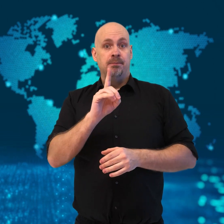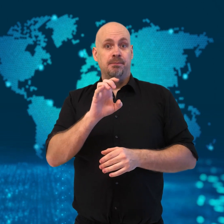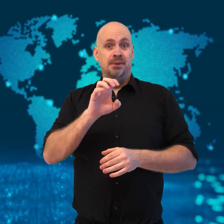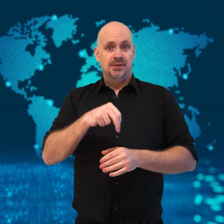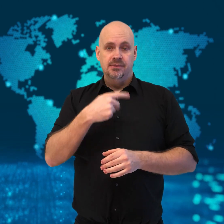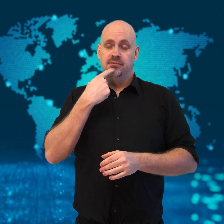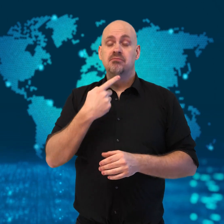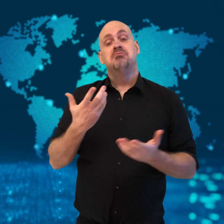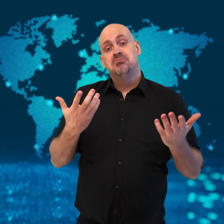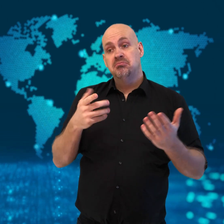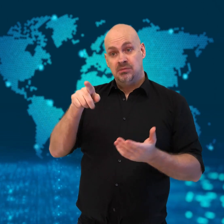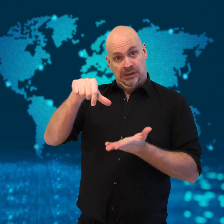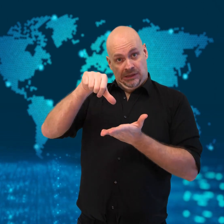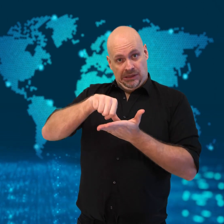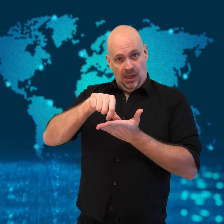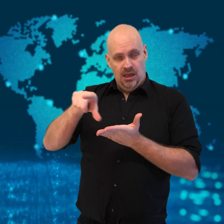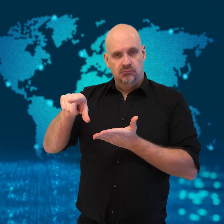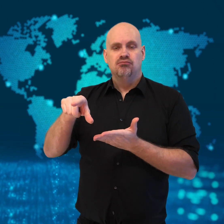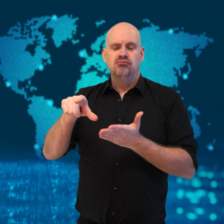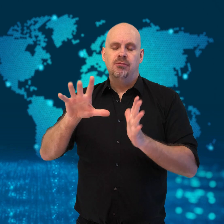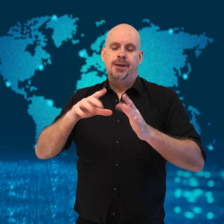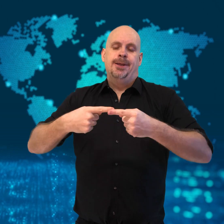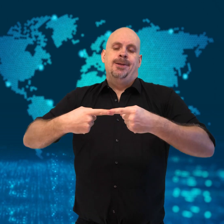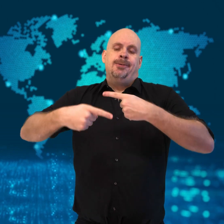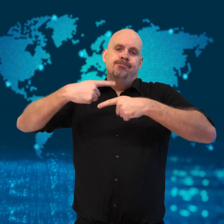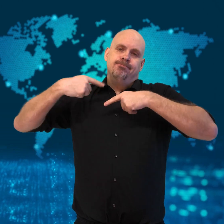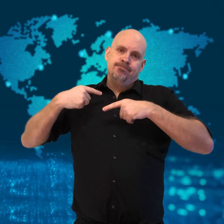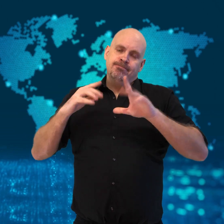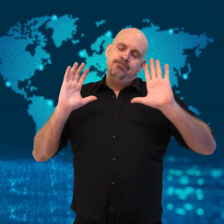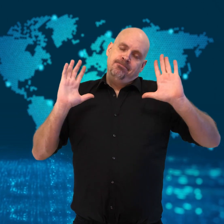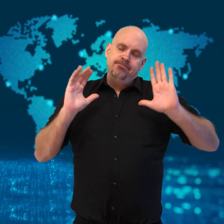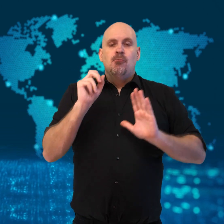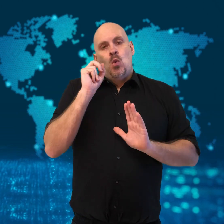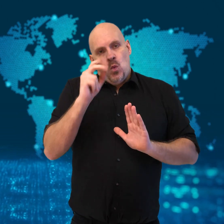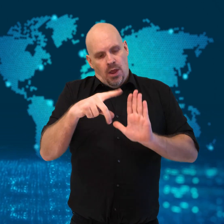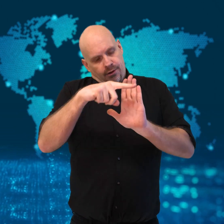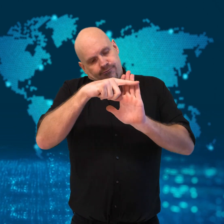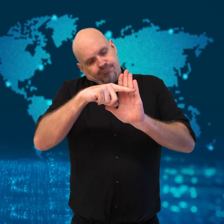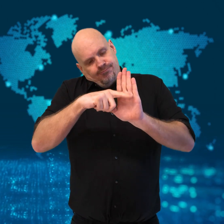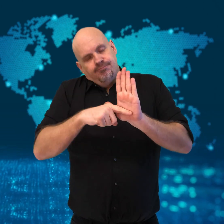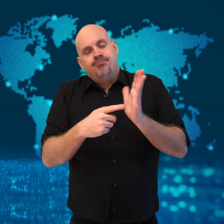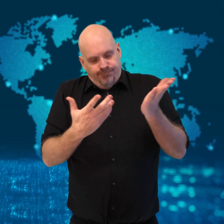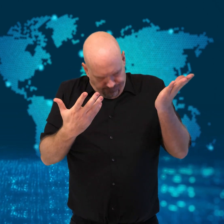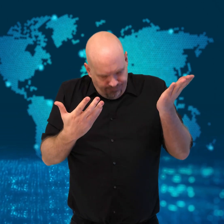Biden said that if they returned to strict compliance,